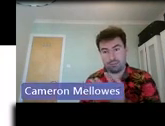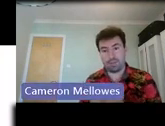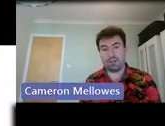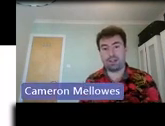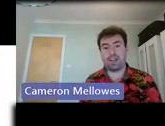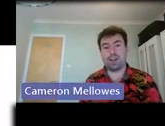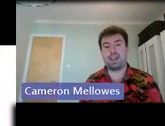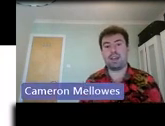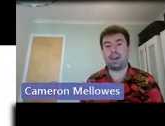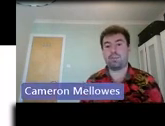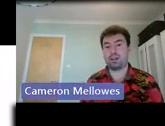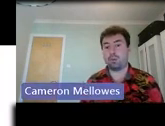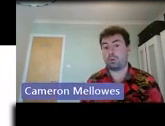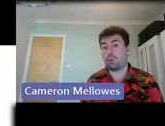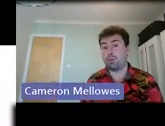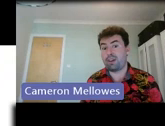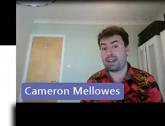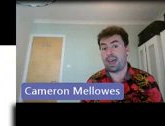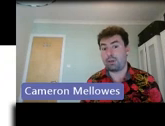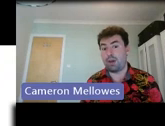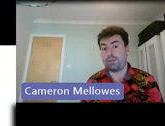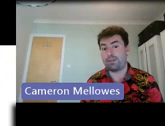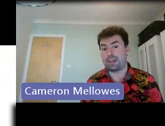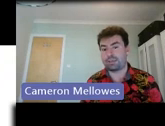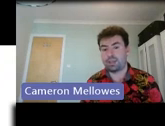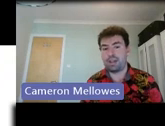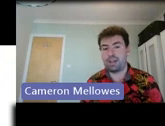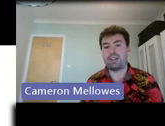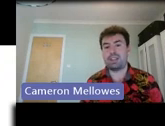here with my colleague Fiona because we're also offering grant funding that